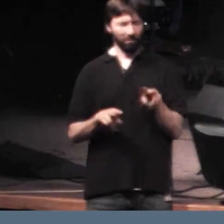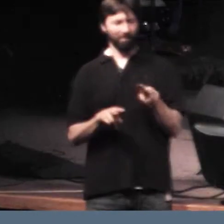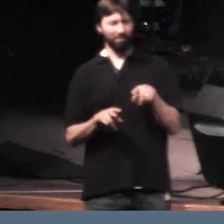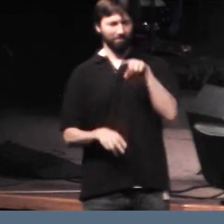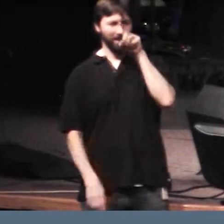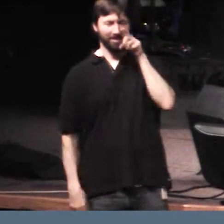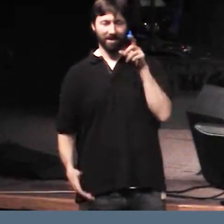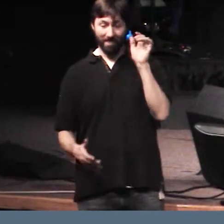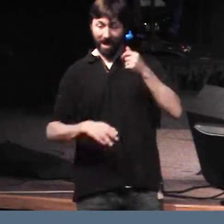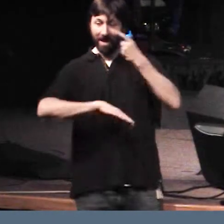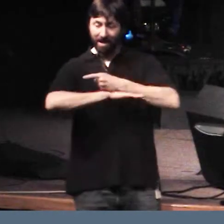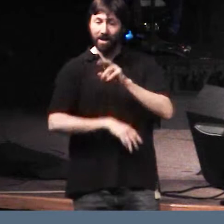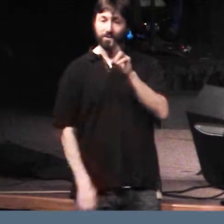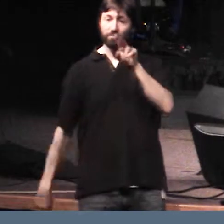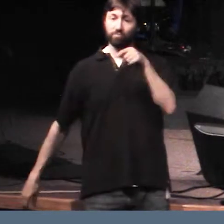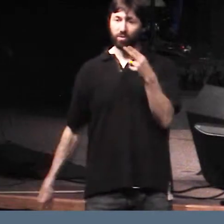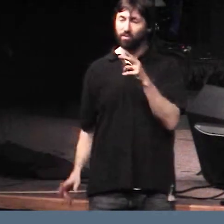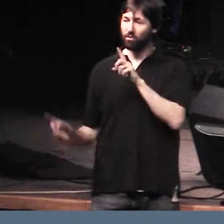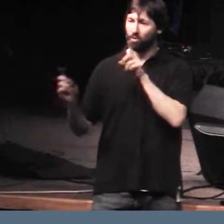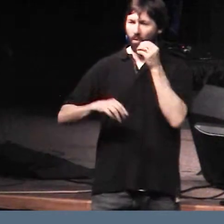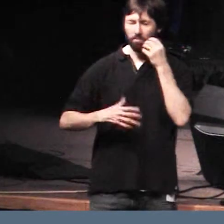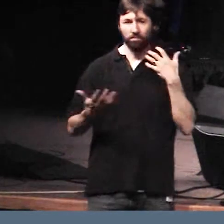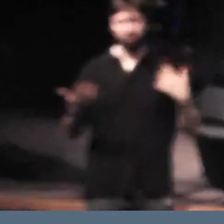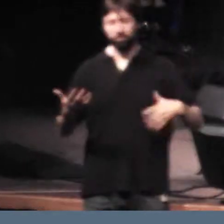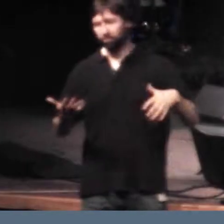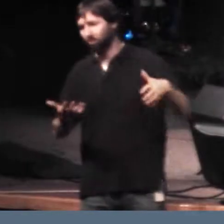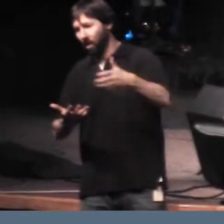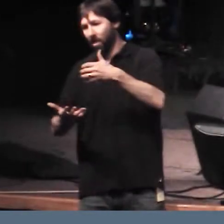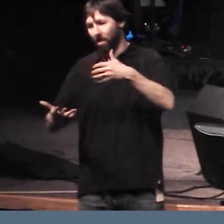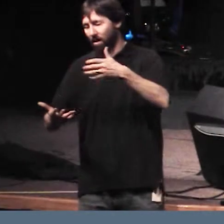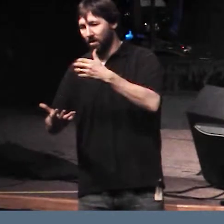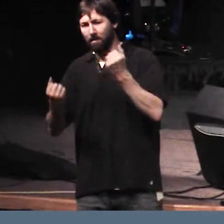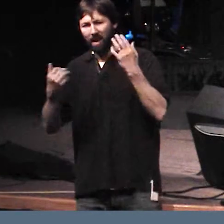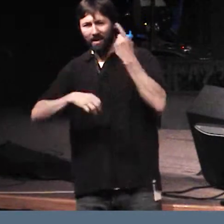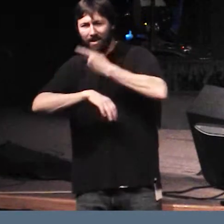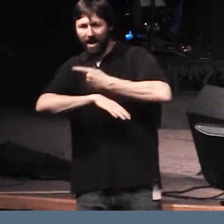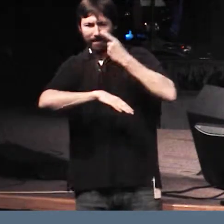that day Ruth goes home with so much She's got days and days and days supplies